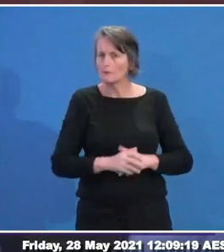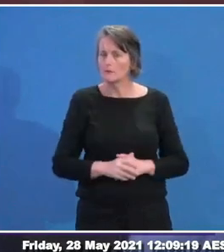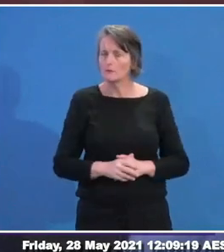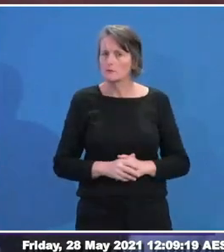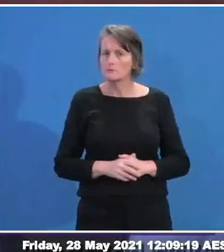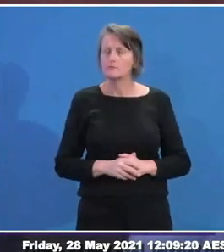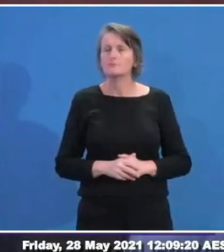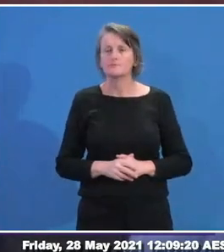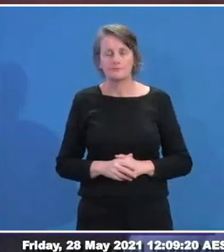Thank you.